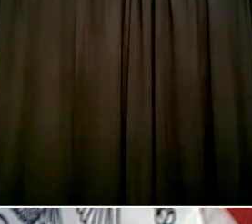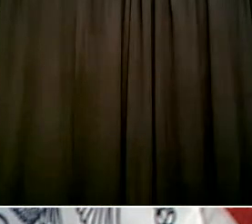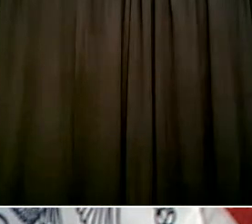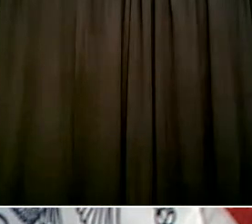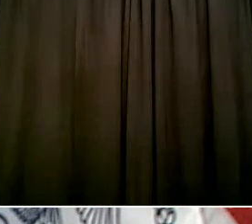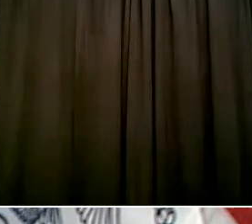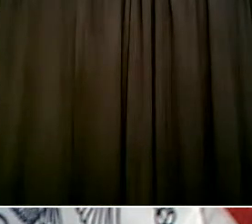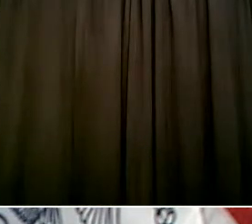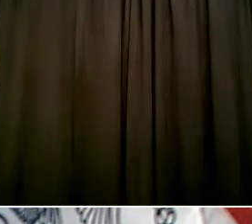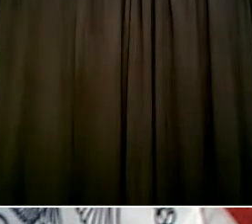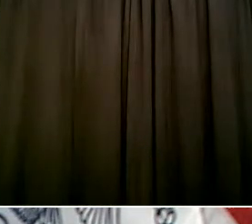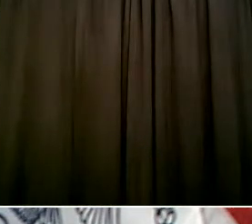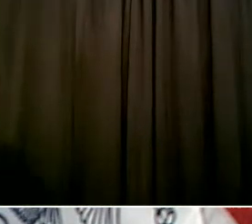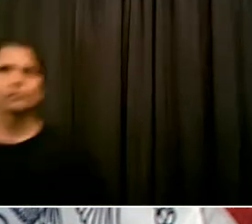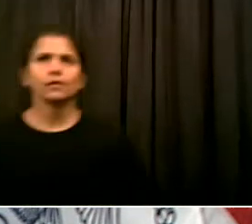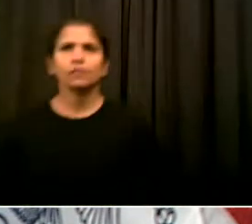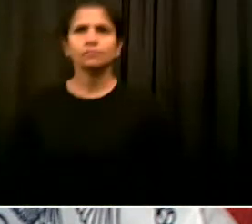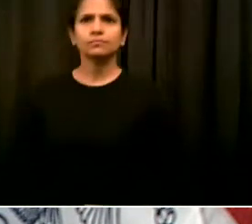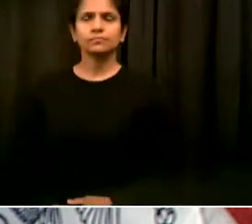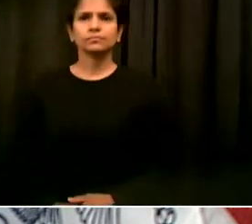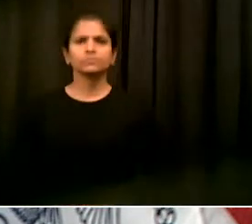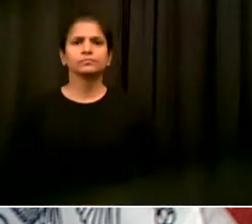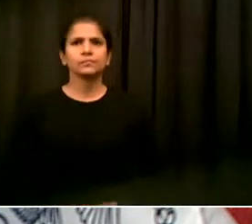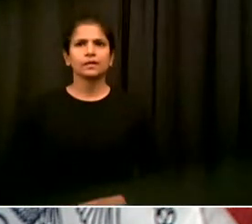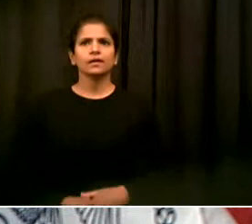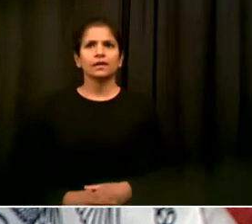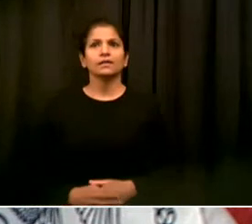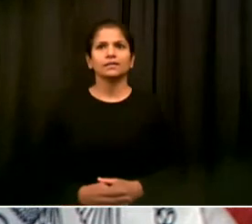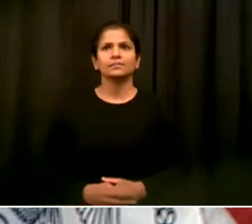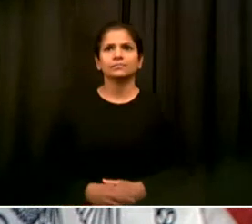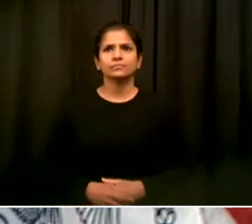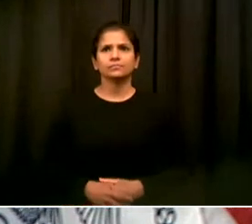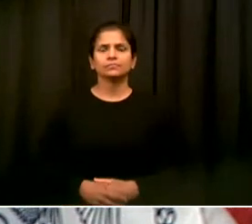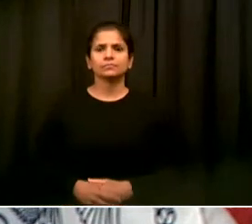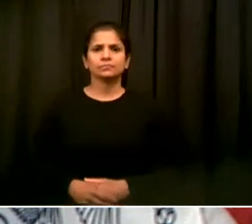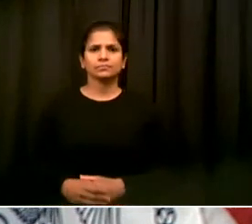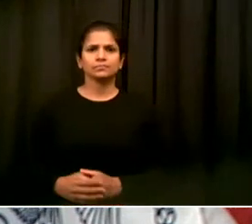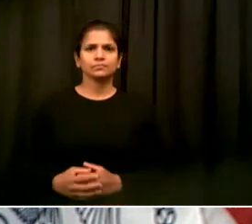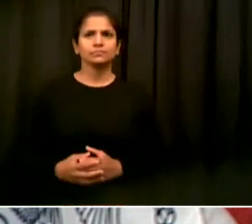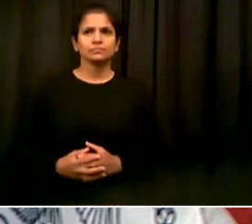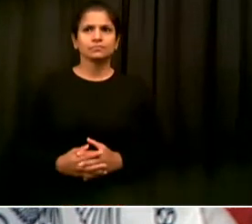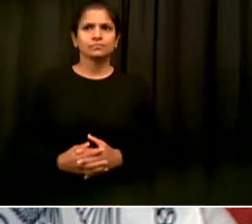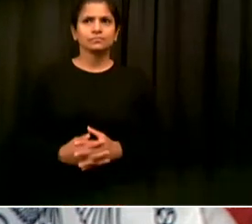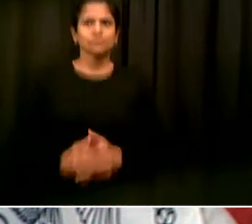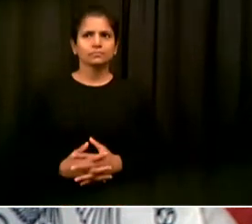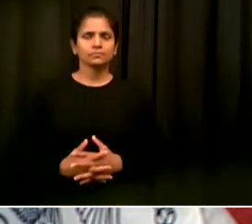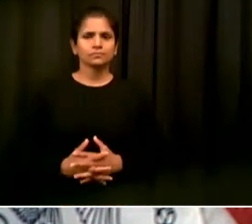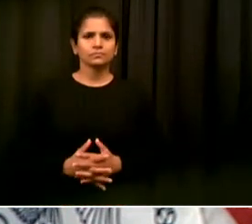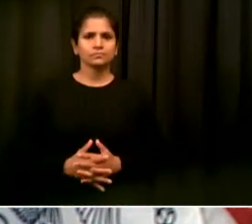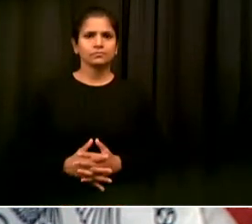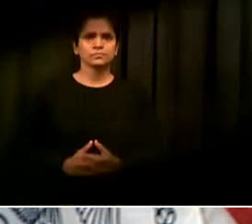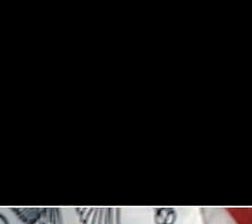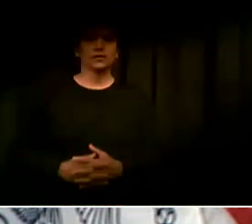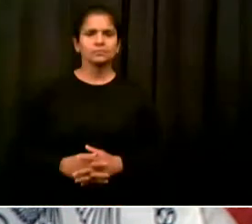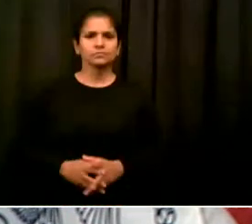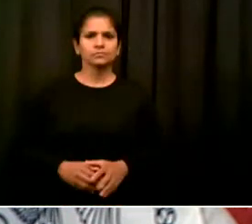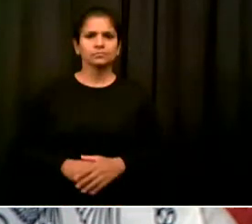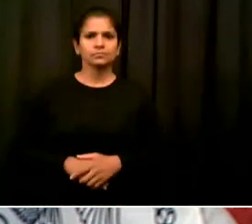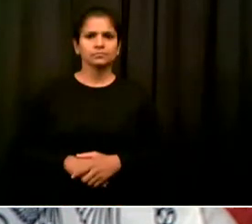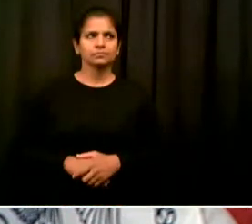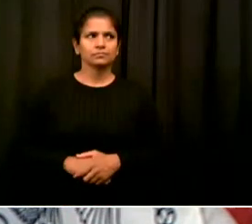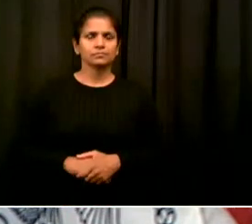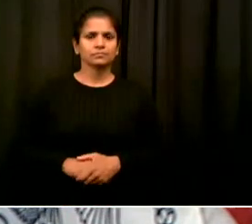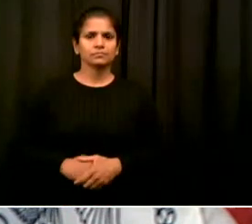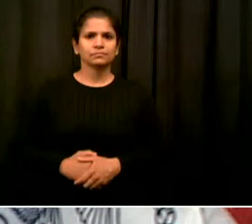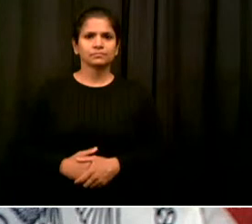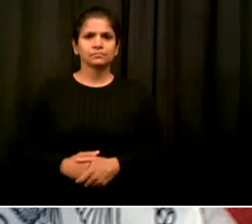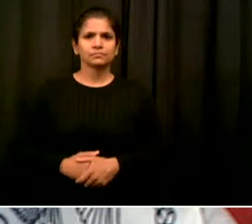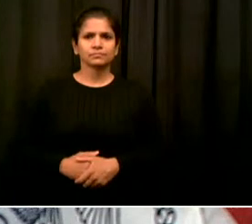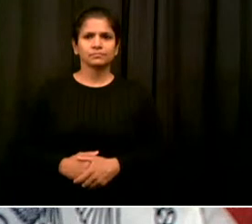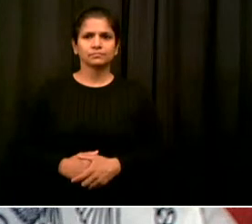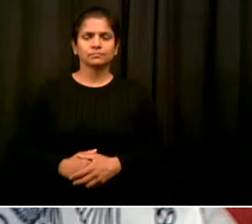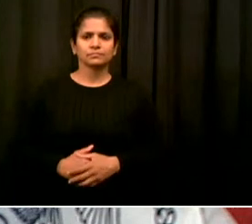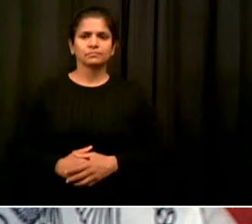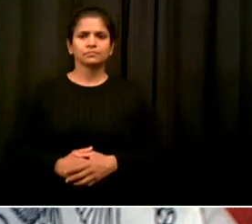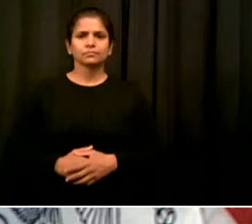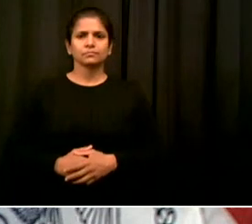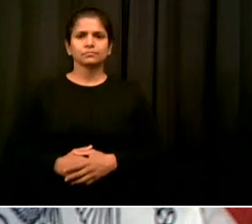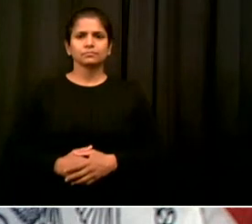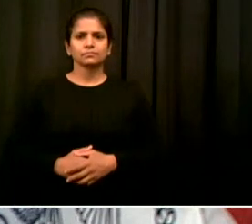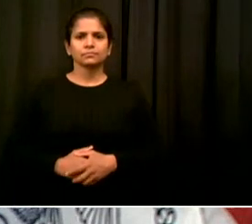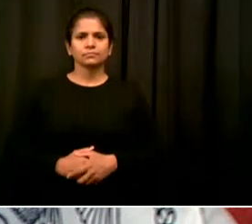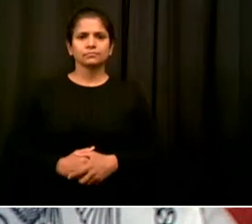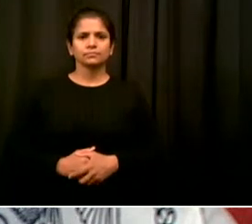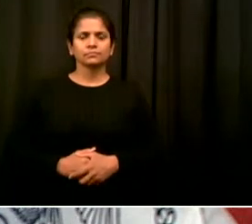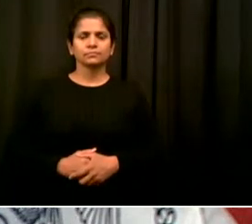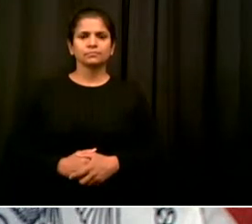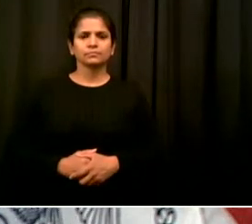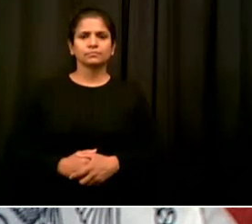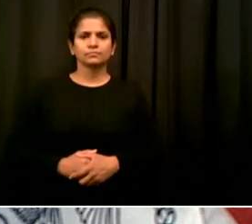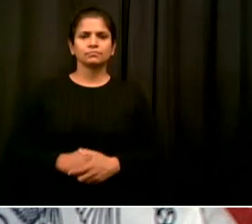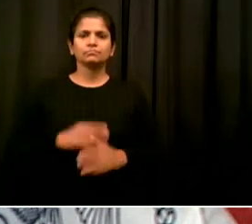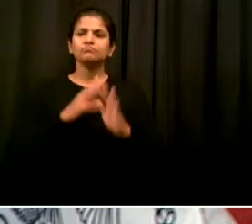SPANISH.